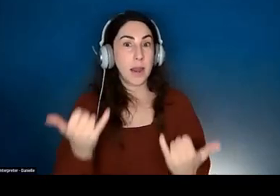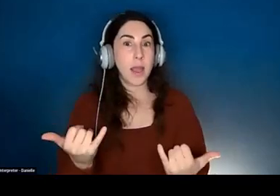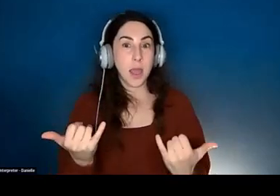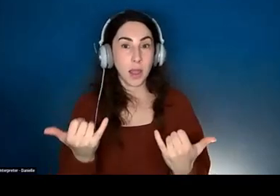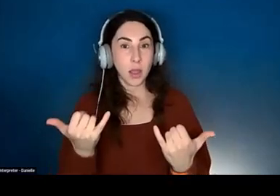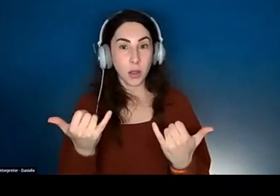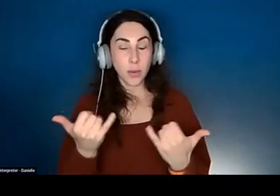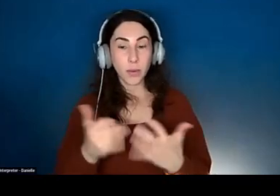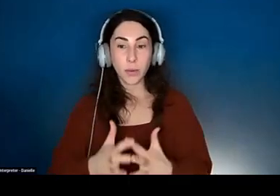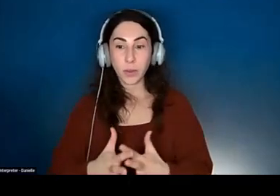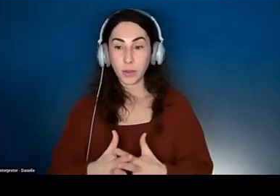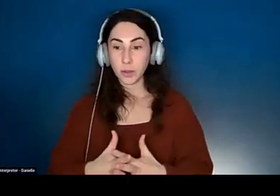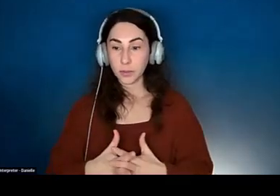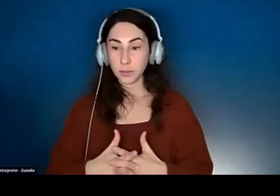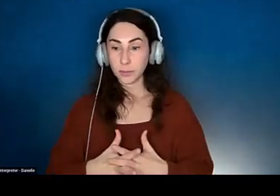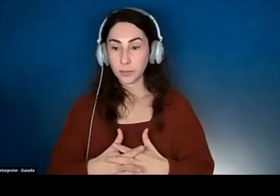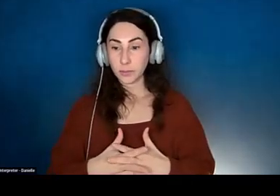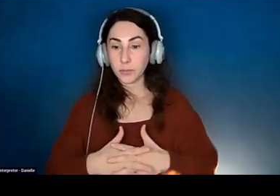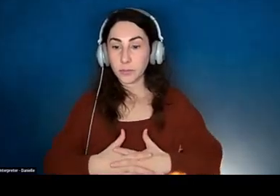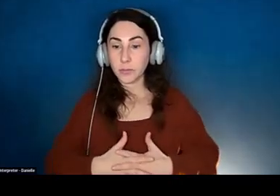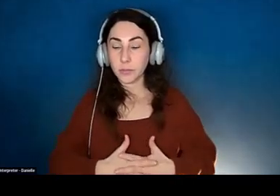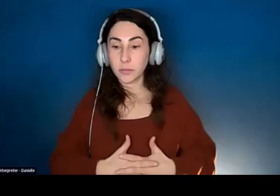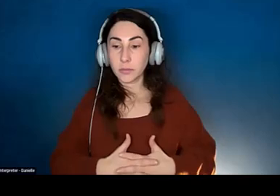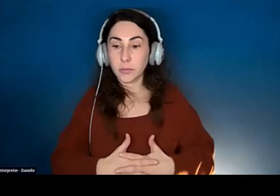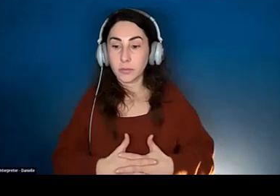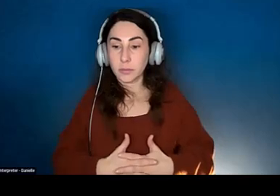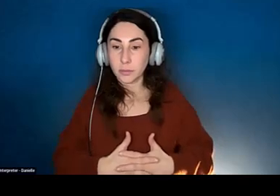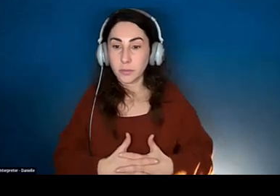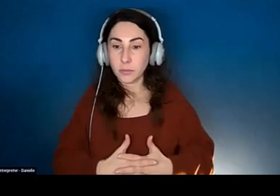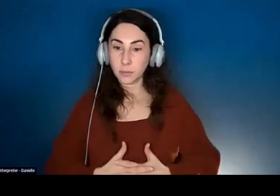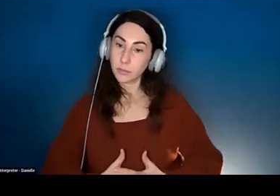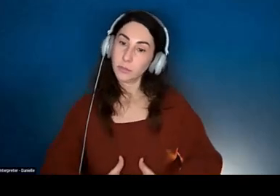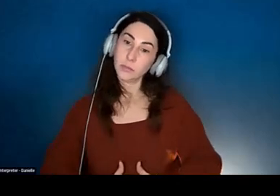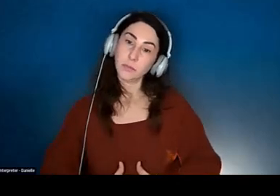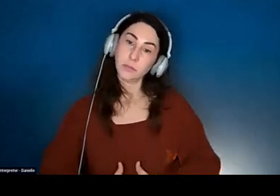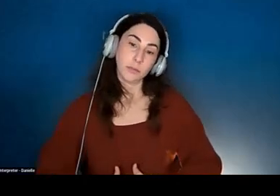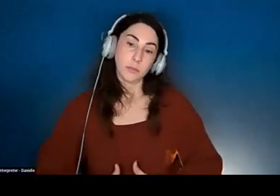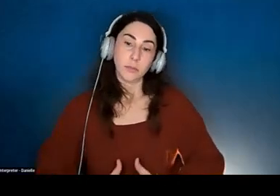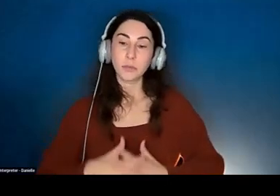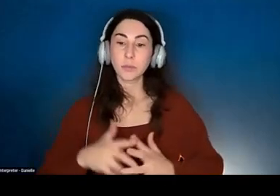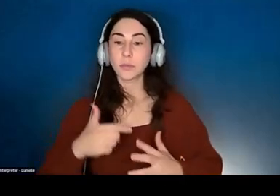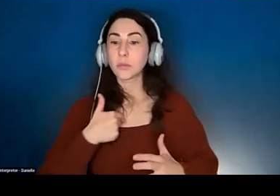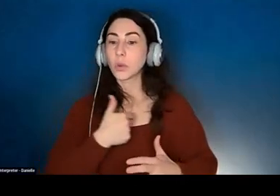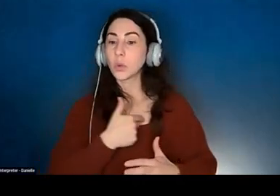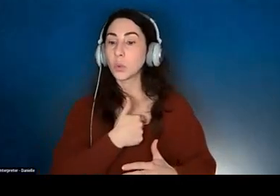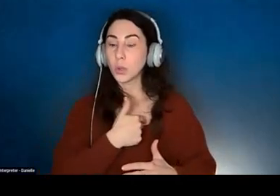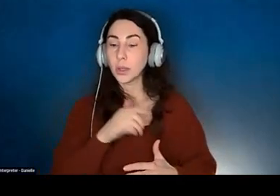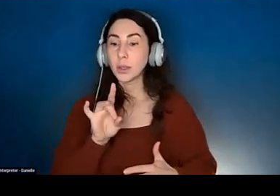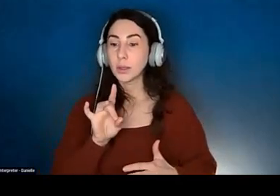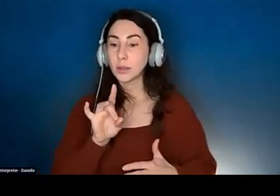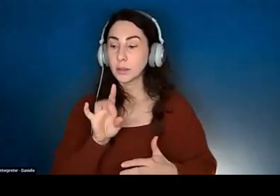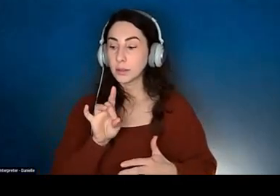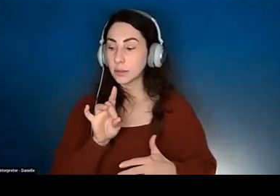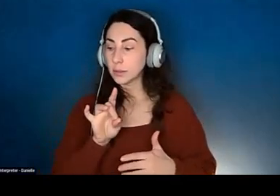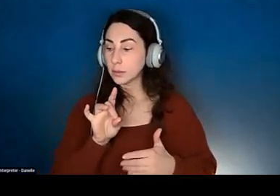And we ended up partnering on kind of early on in